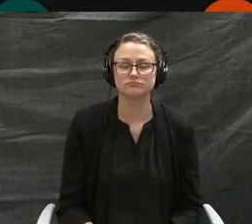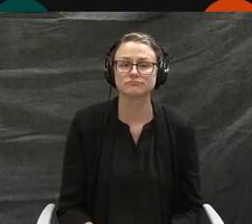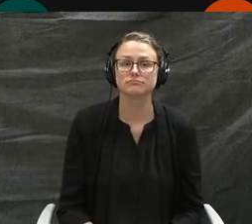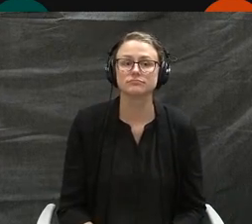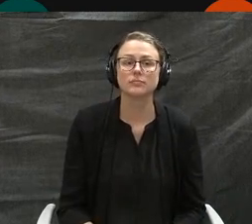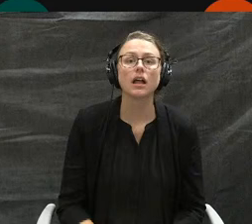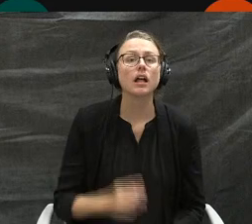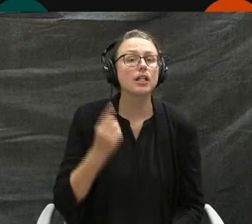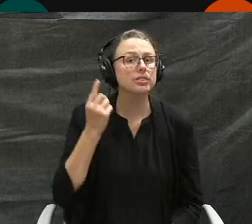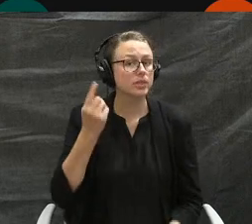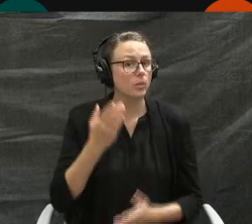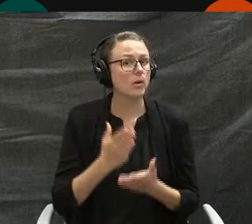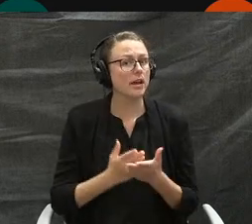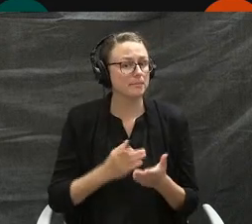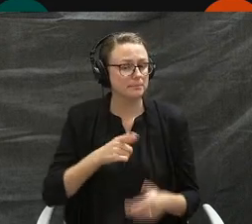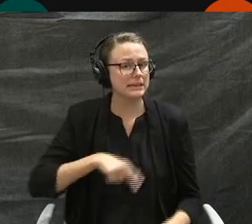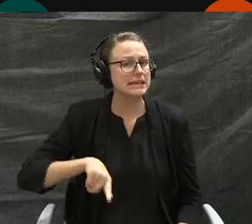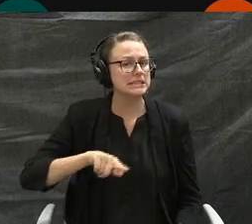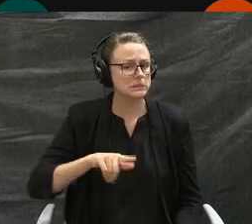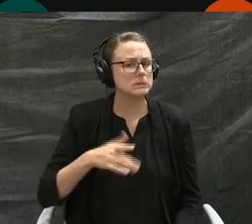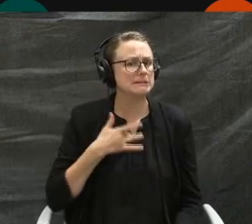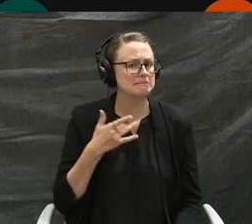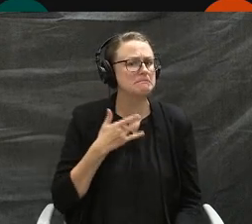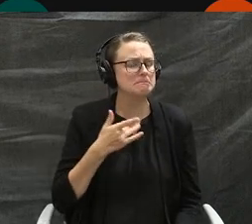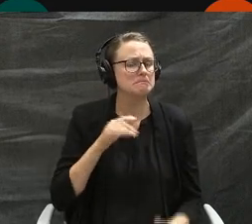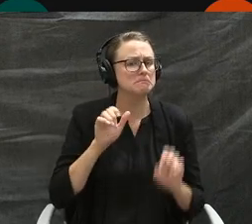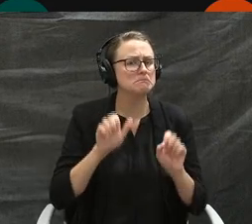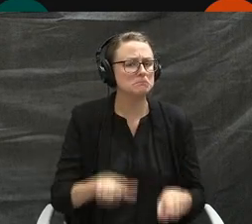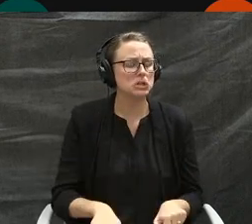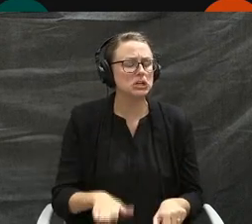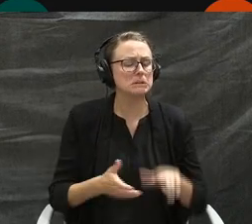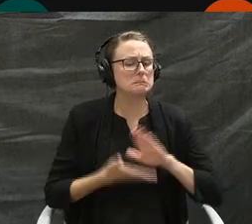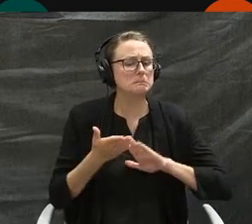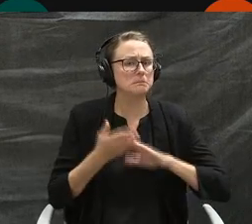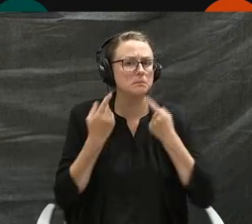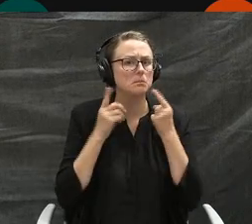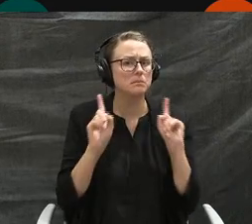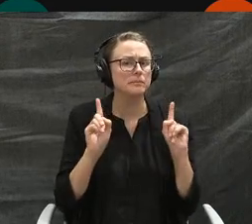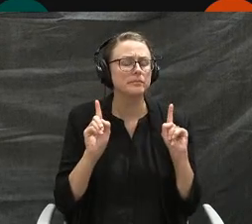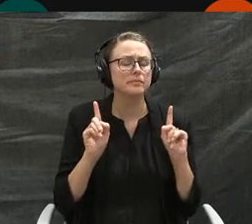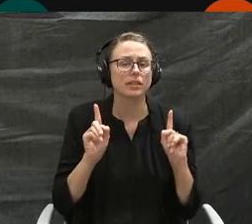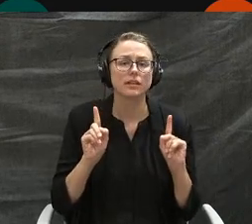piece that we felt could work very efficiently in this is that